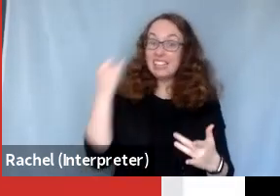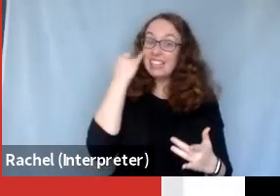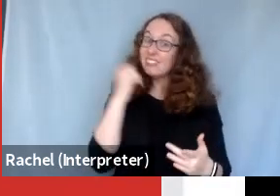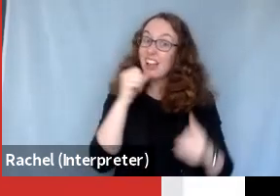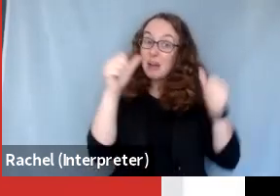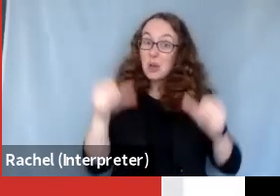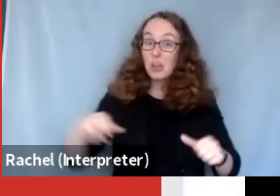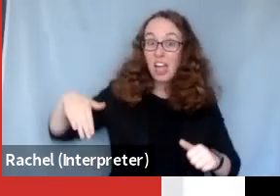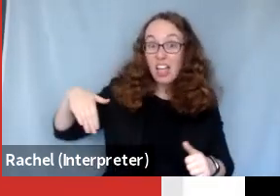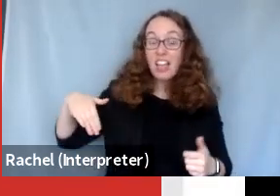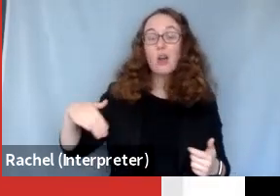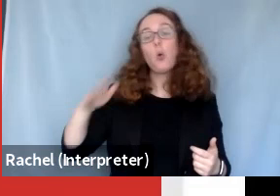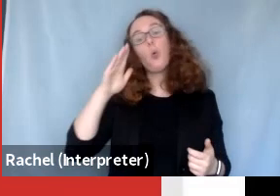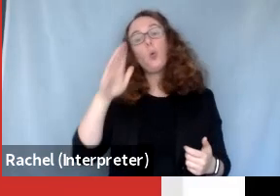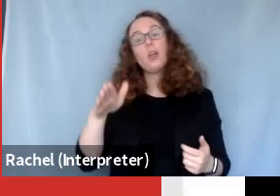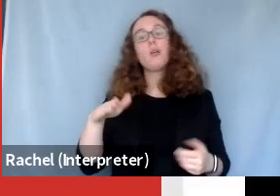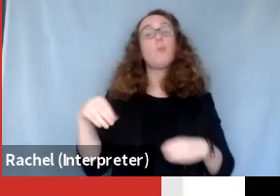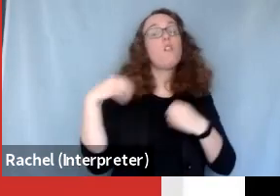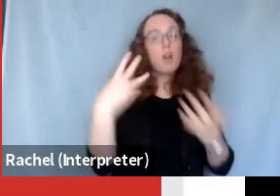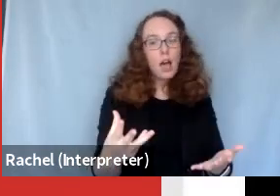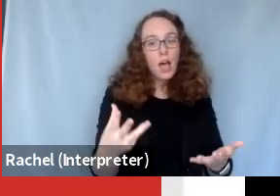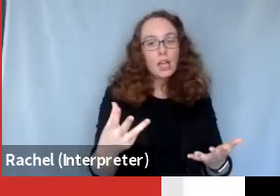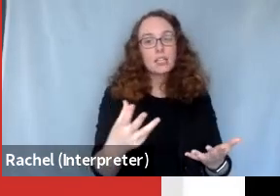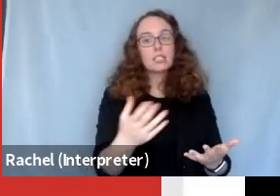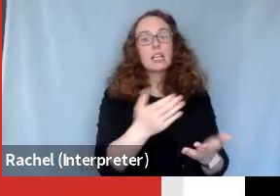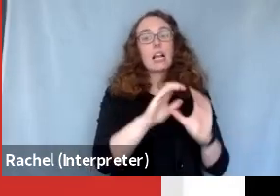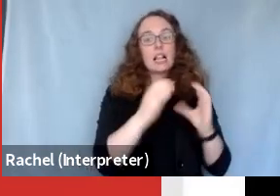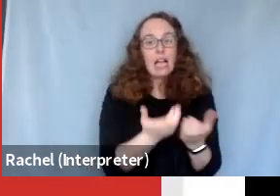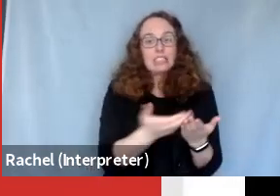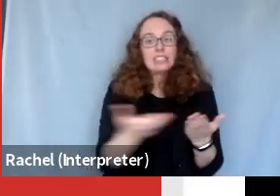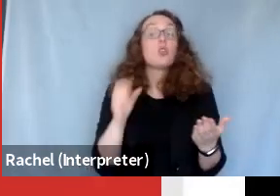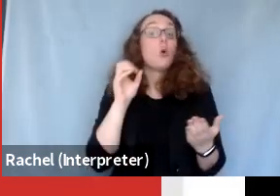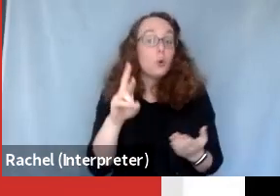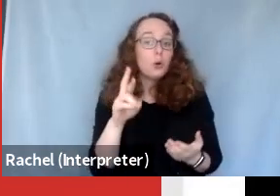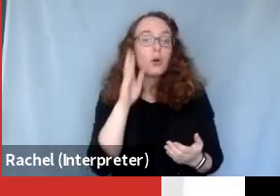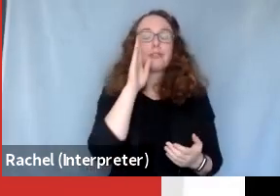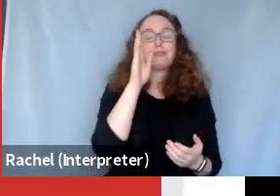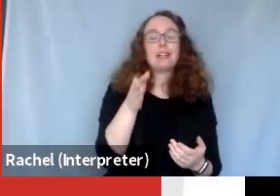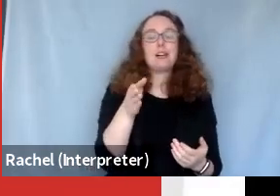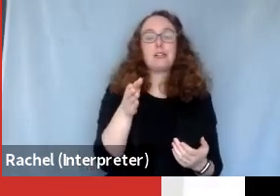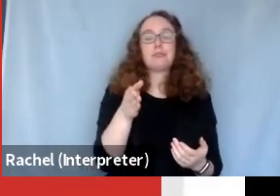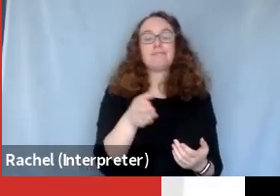they're going to provide something for you, if they haven't reached out to us yet. So that's going to be my guess